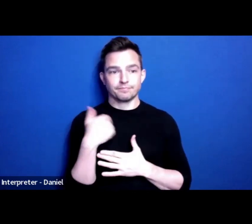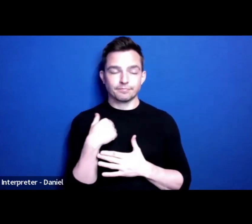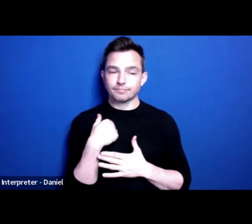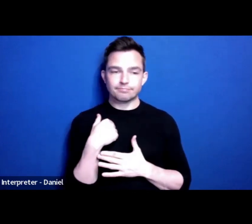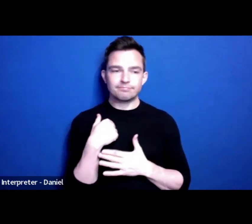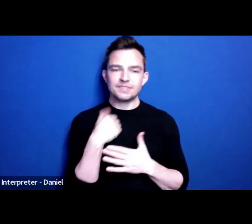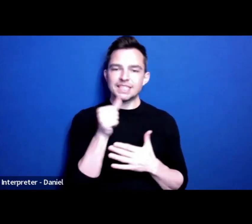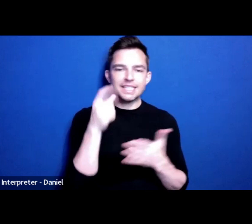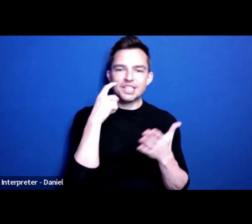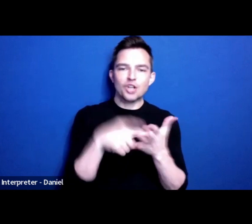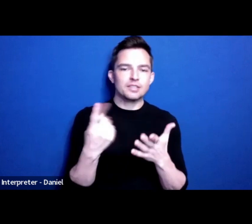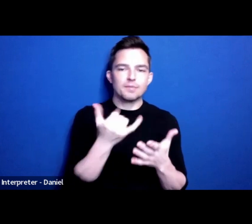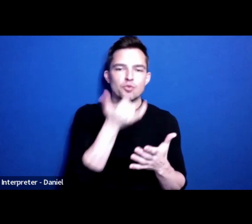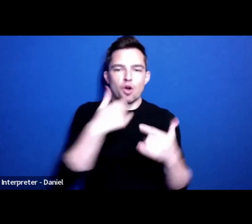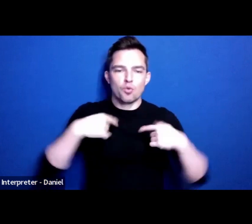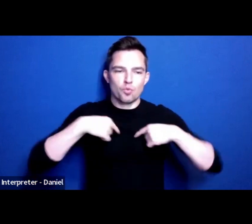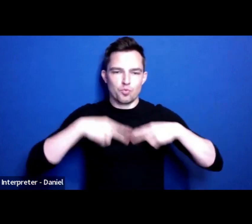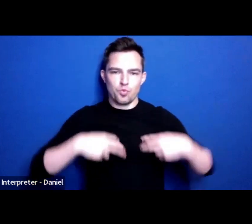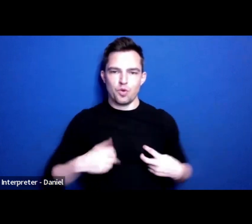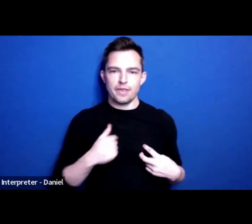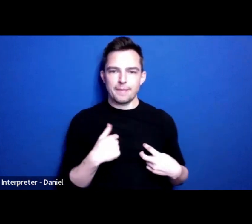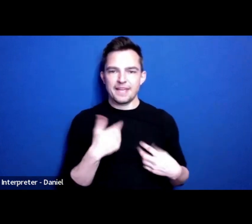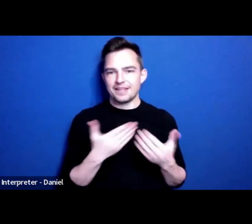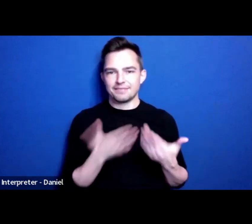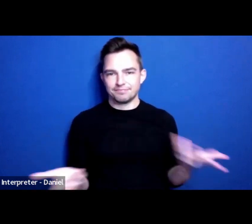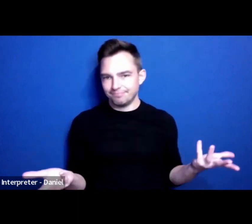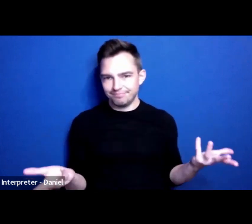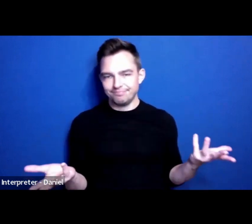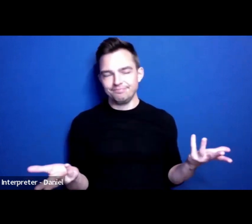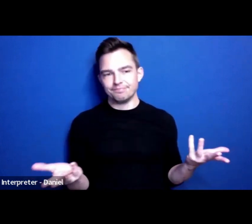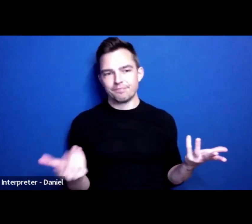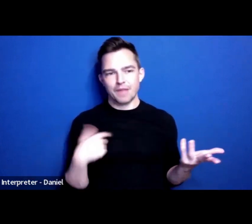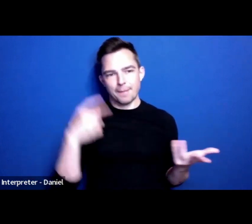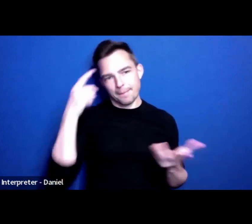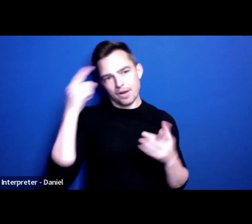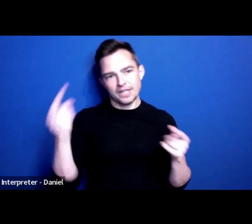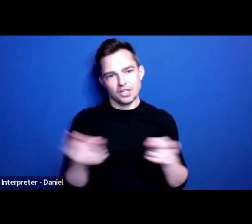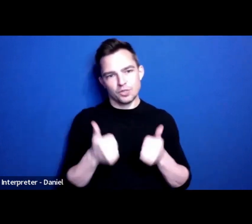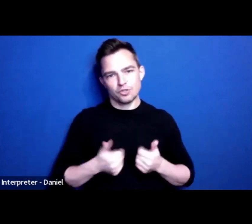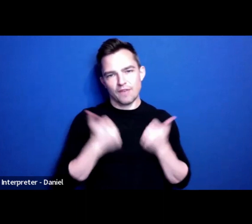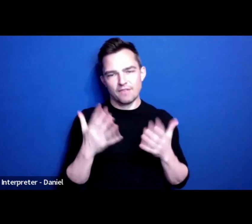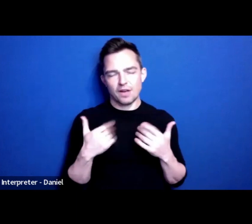was something wrong with me anyway, you know, just the fact of, you know, I'm a brain injury survivor. And I was like, I get